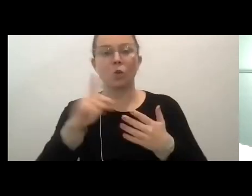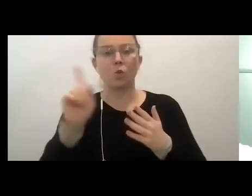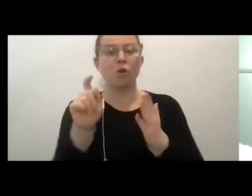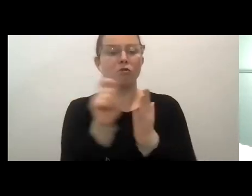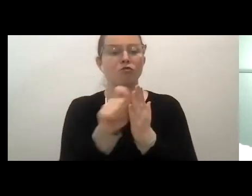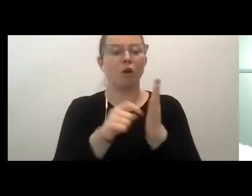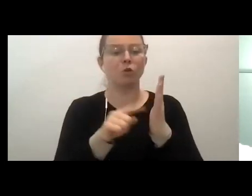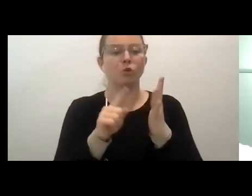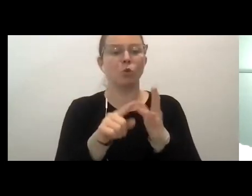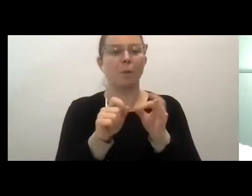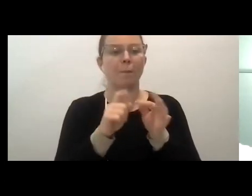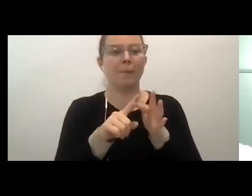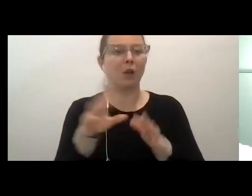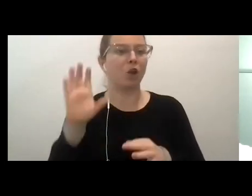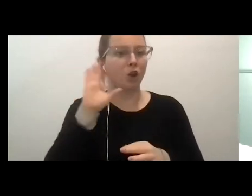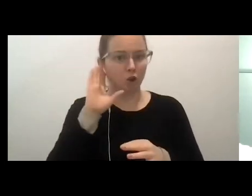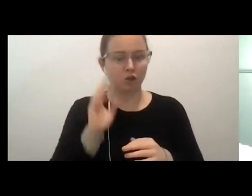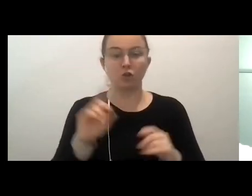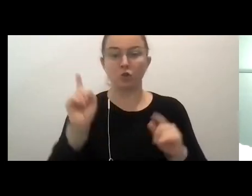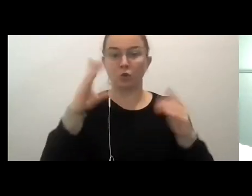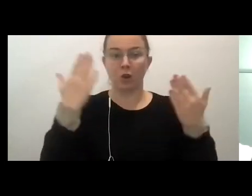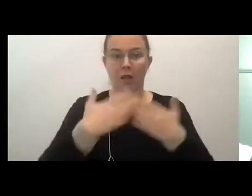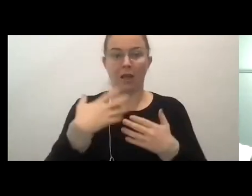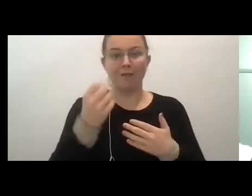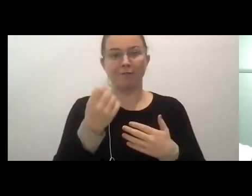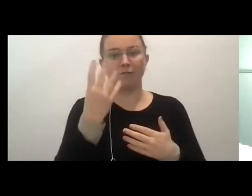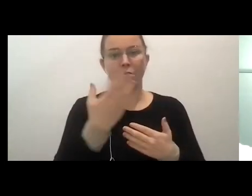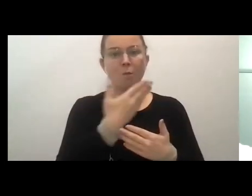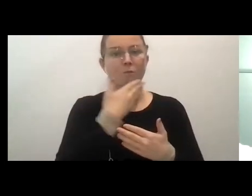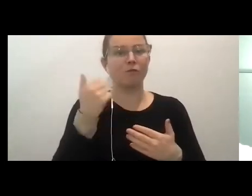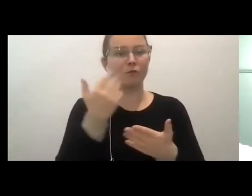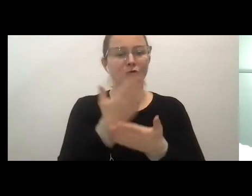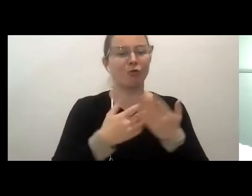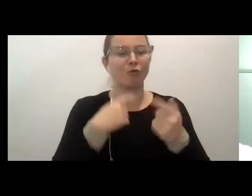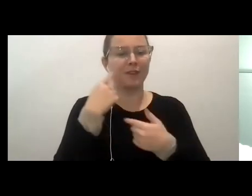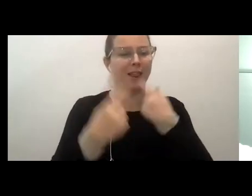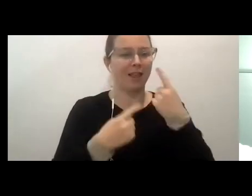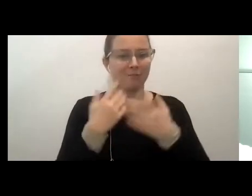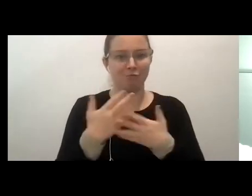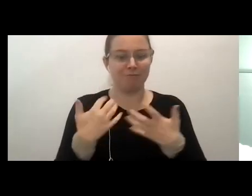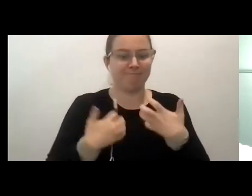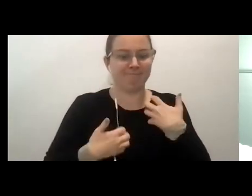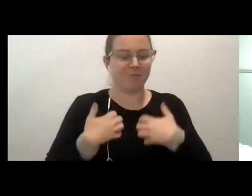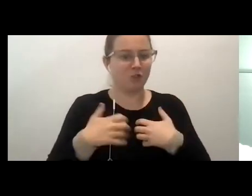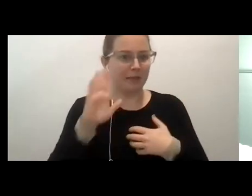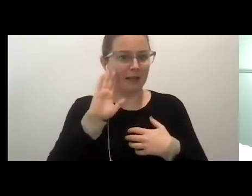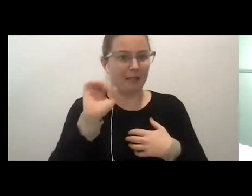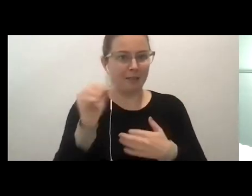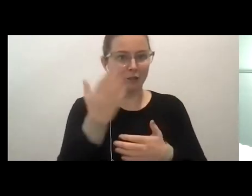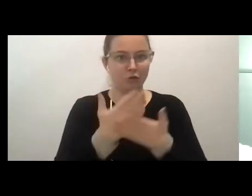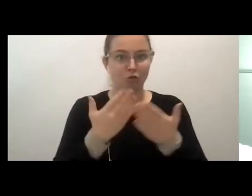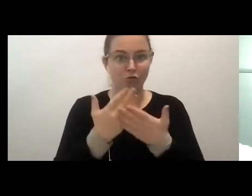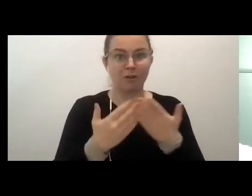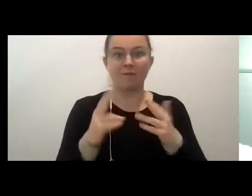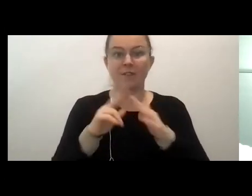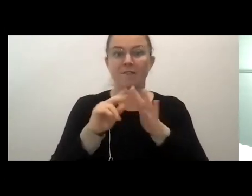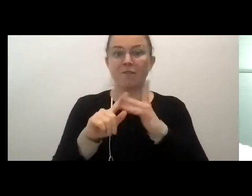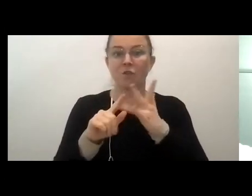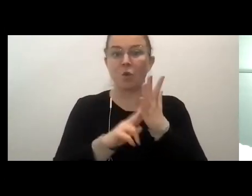Tonight we have four beautiful storytellers that we're very excited to be hearing their stories. We have Fiona Murphy, we have Darren